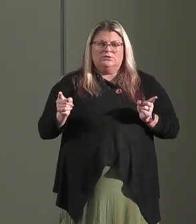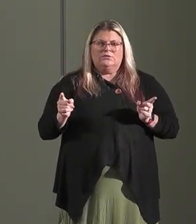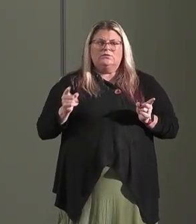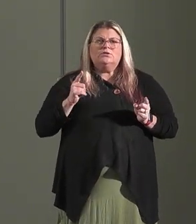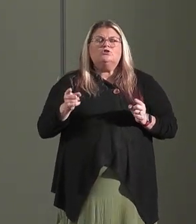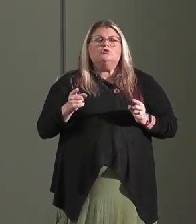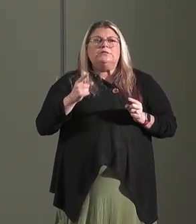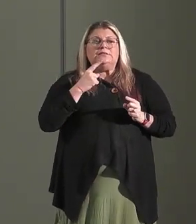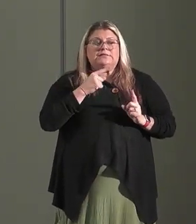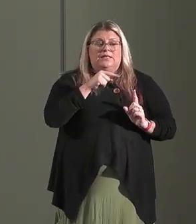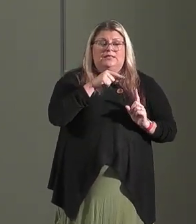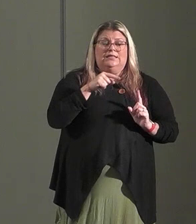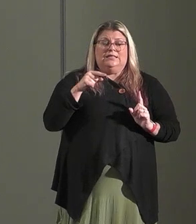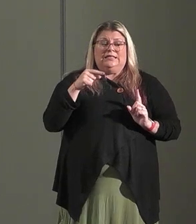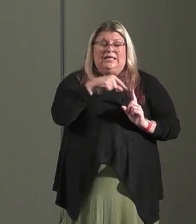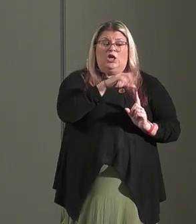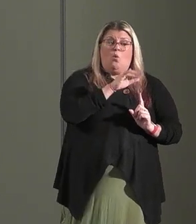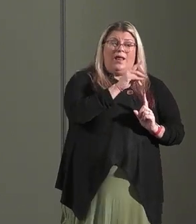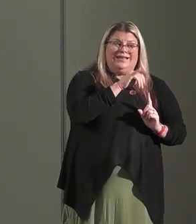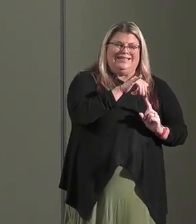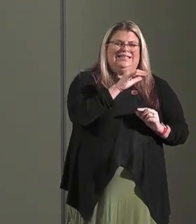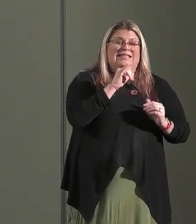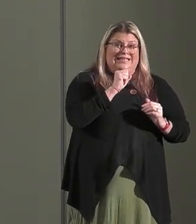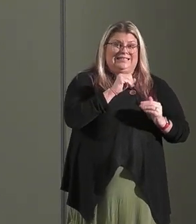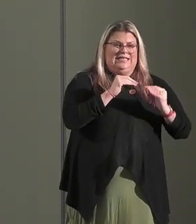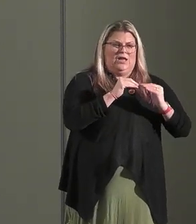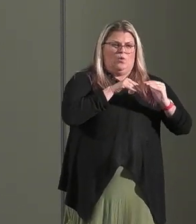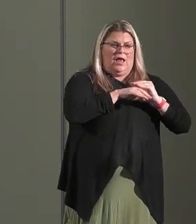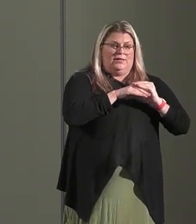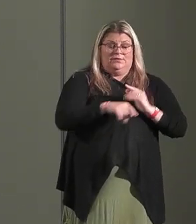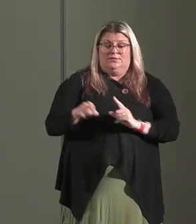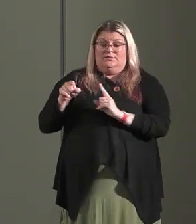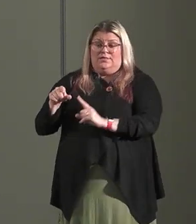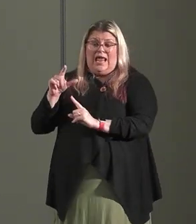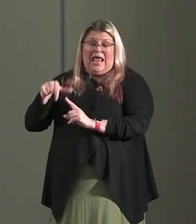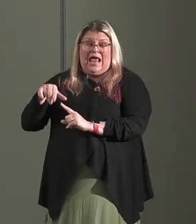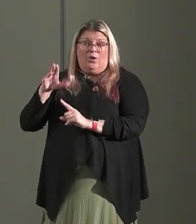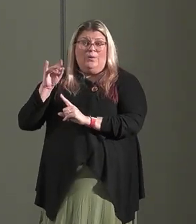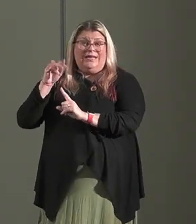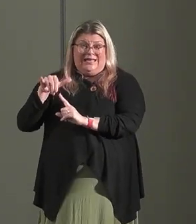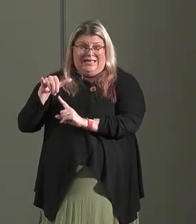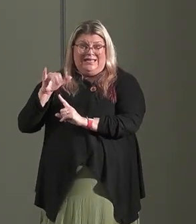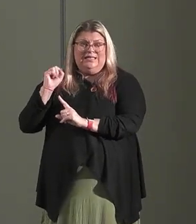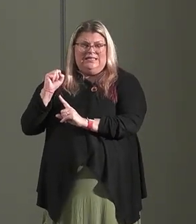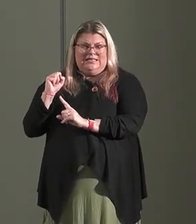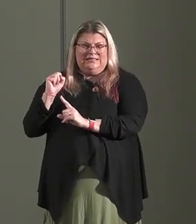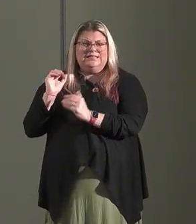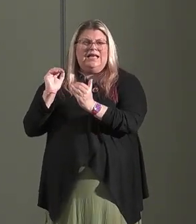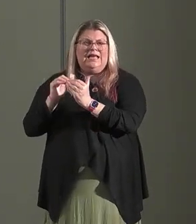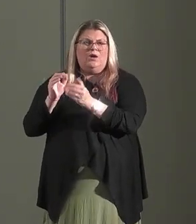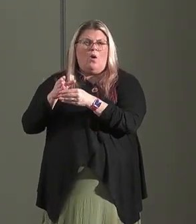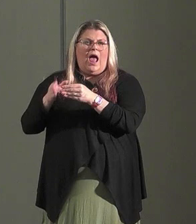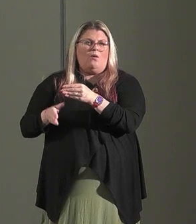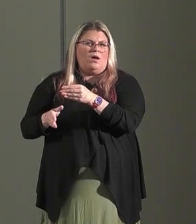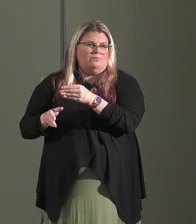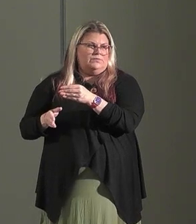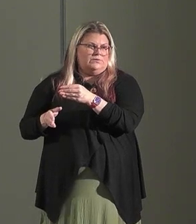equality is equal access and equity is equal outcomes.